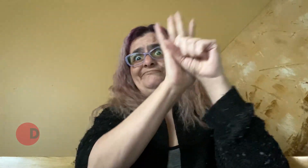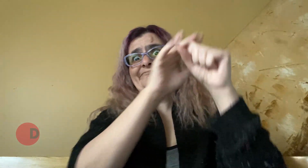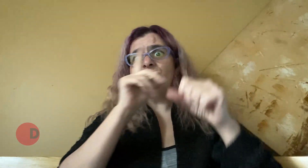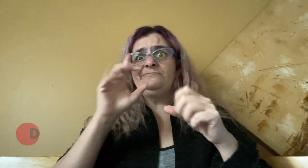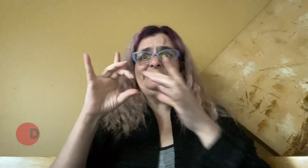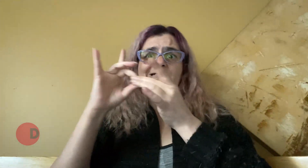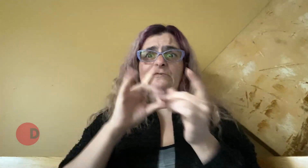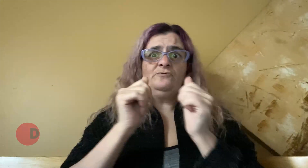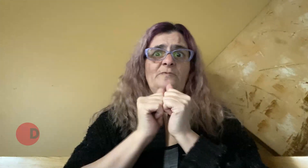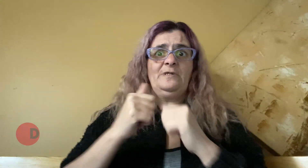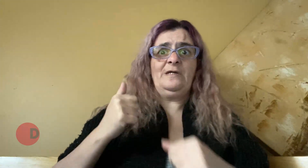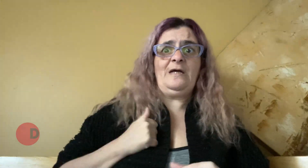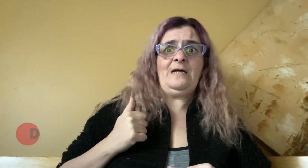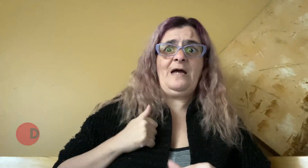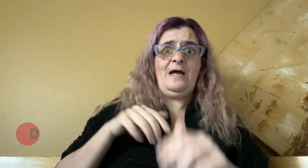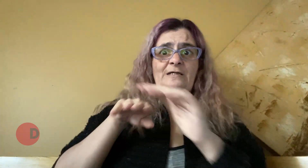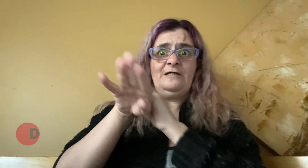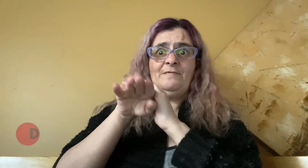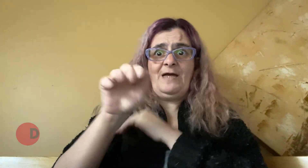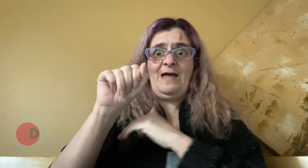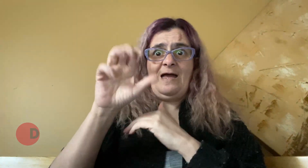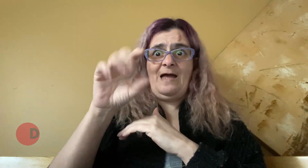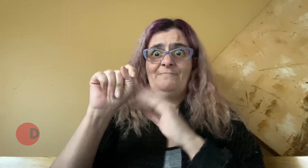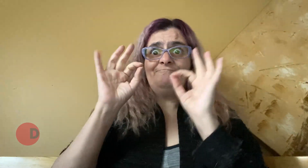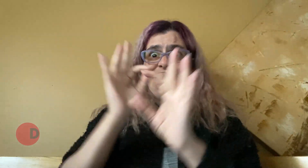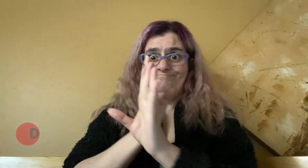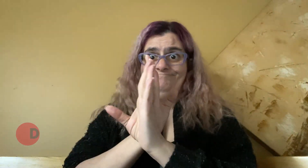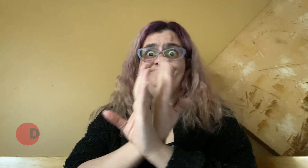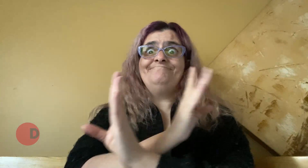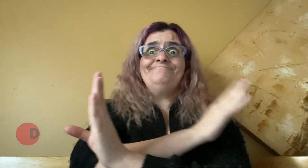lobbied for the Canada Accessible Act.